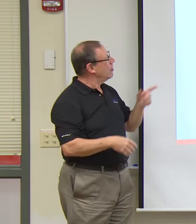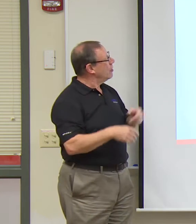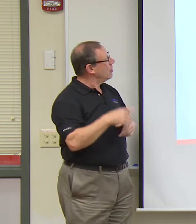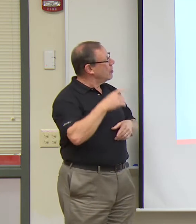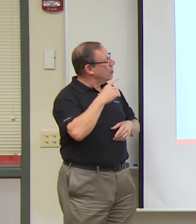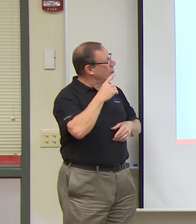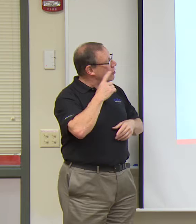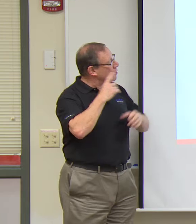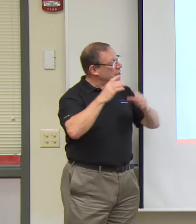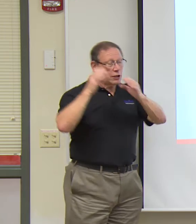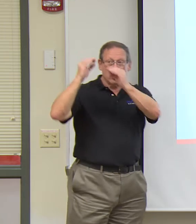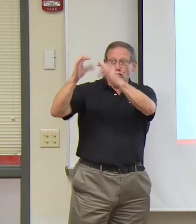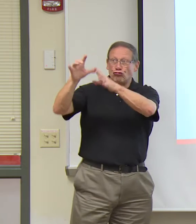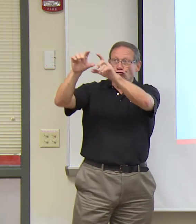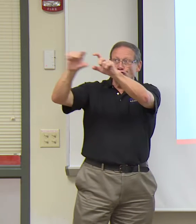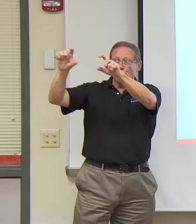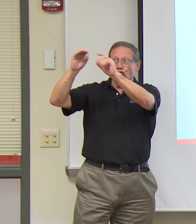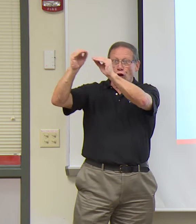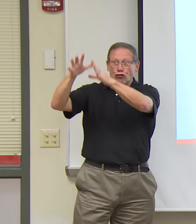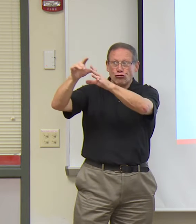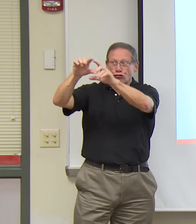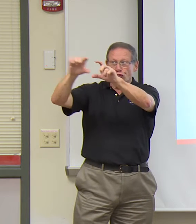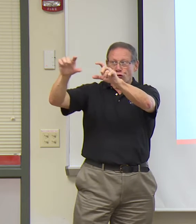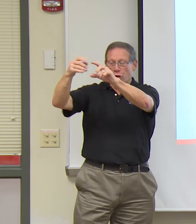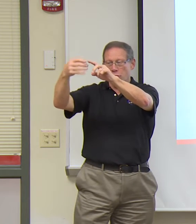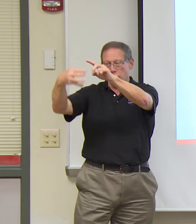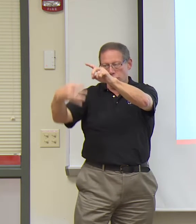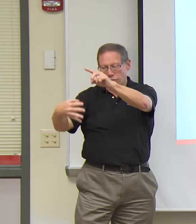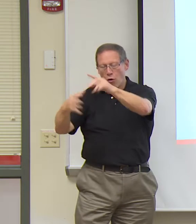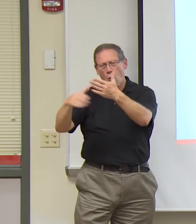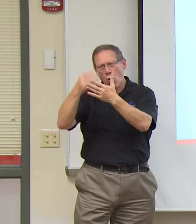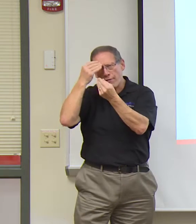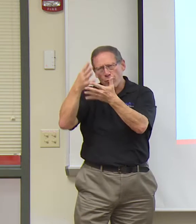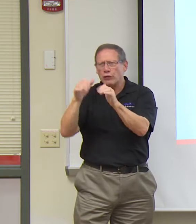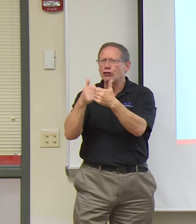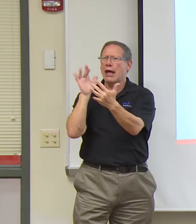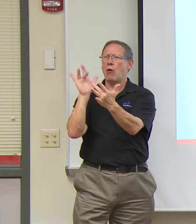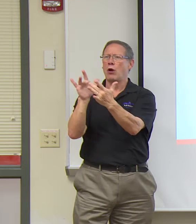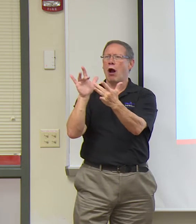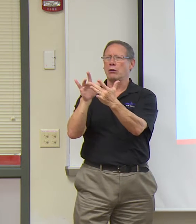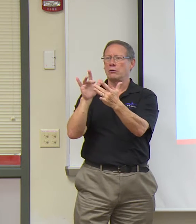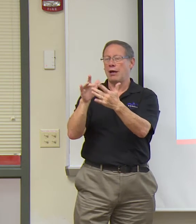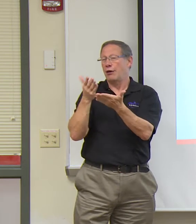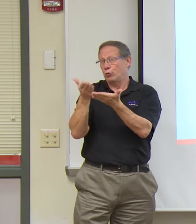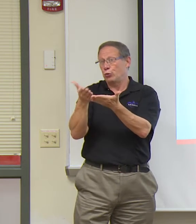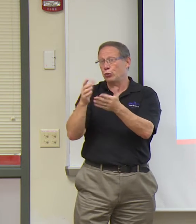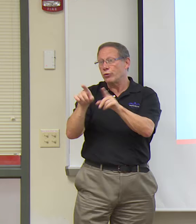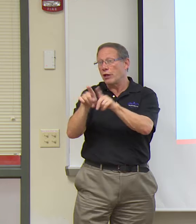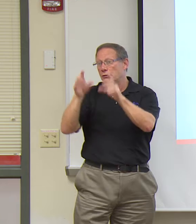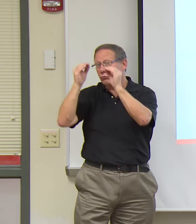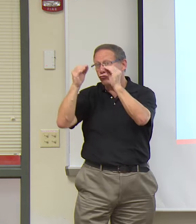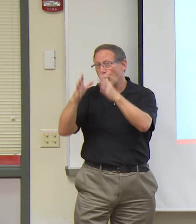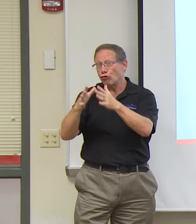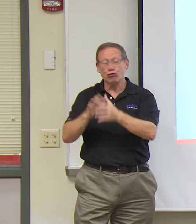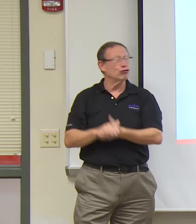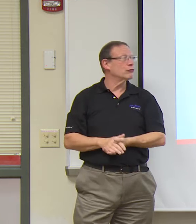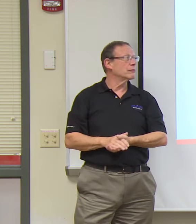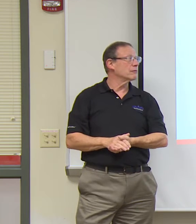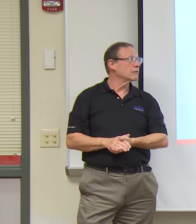that has all the information for contacting the instructor. And a special--and we'll talk about this later,